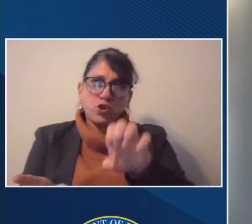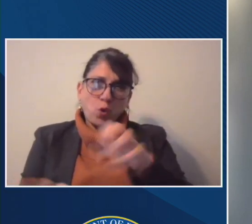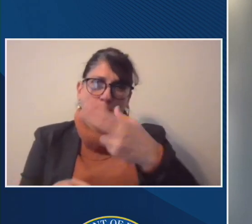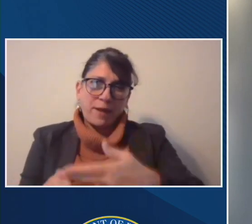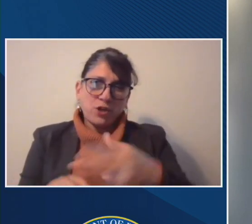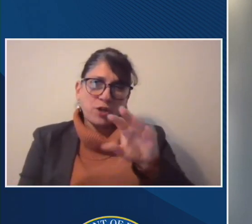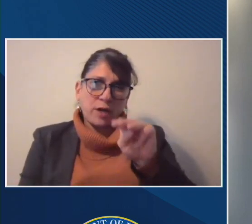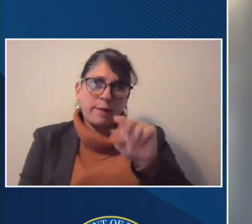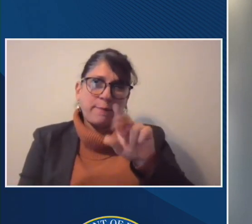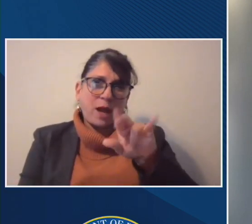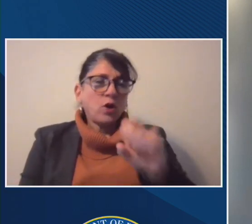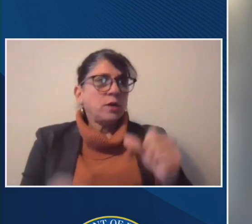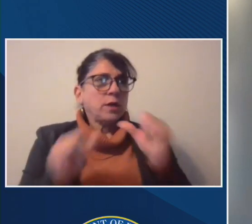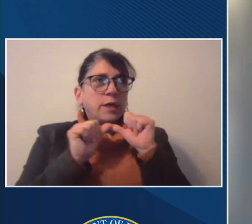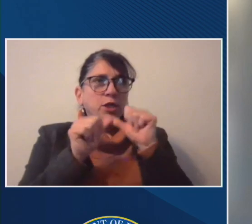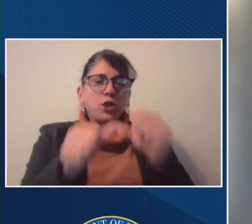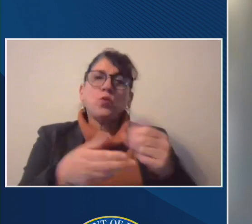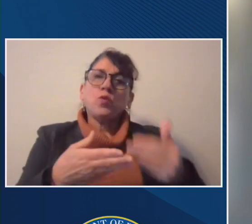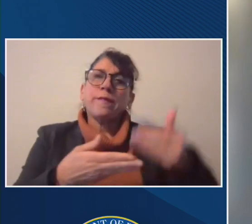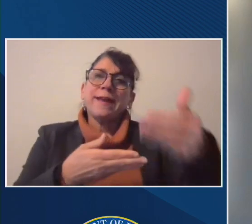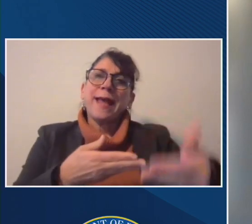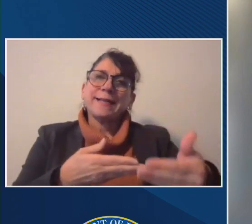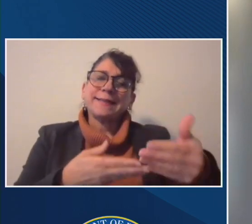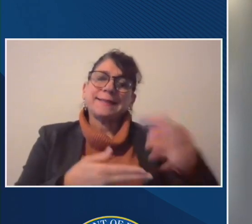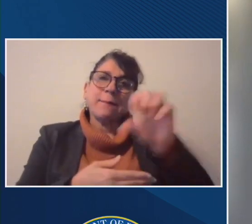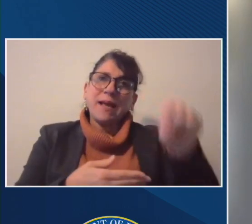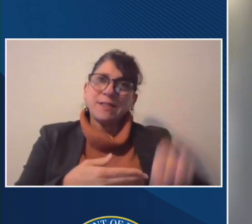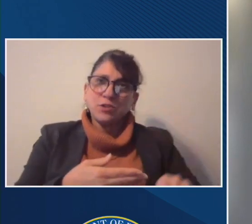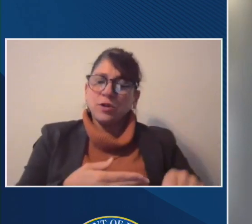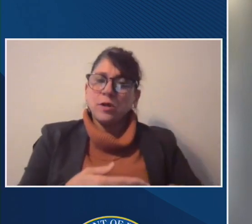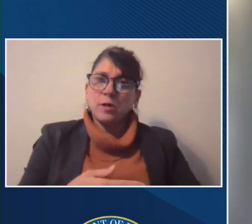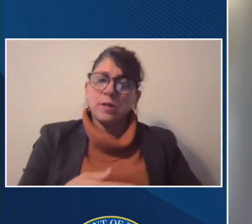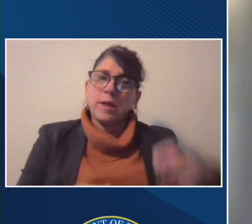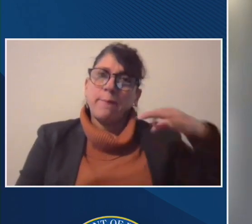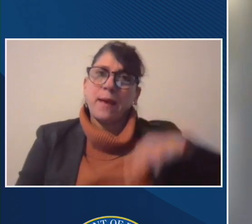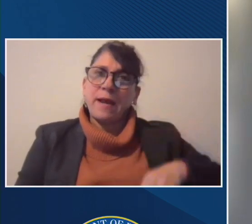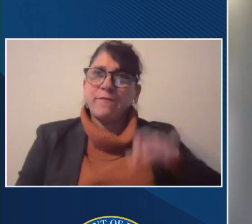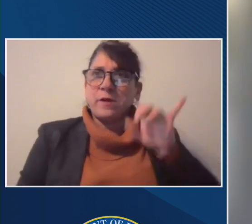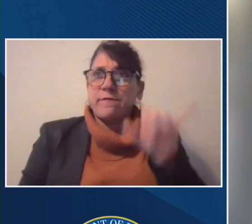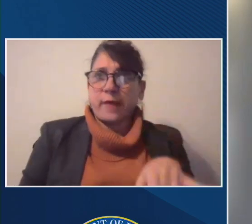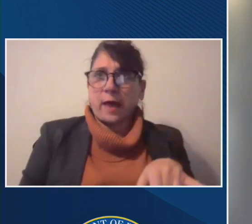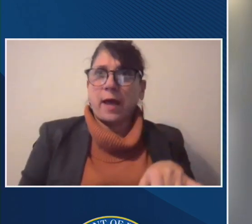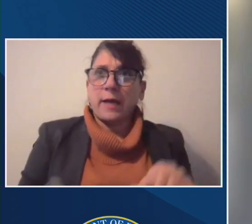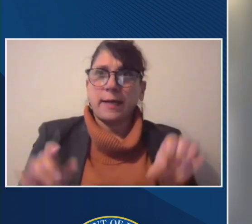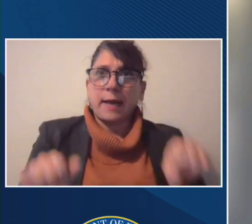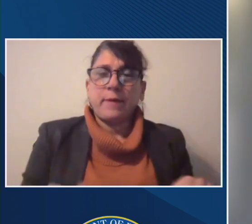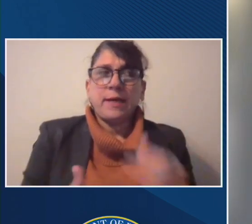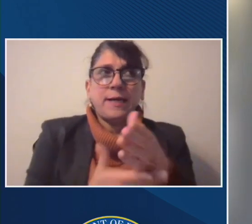to the next term. And so I wanted to m ention that the advantage of this can be that some financial aid students do not t